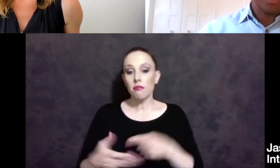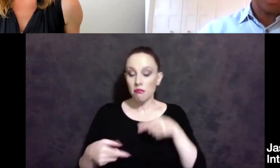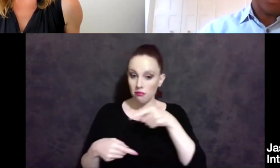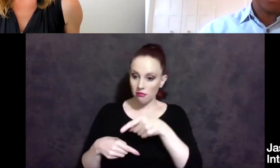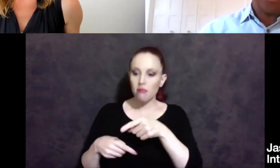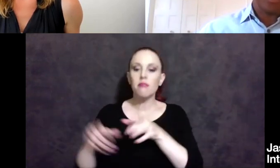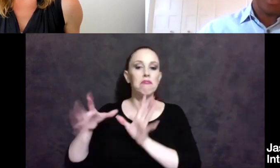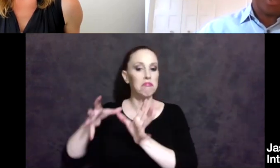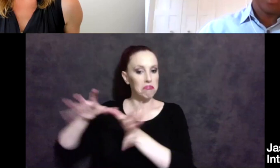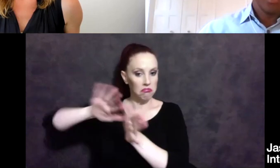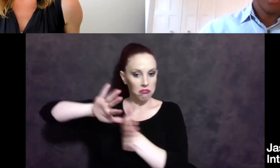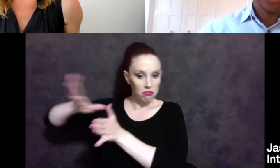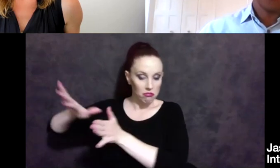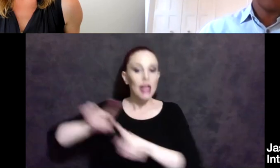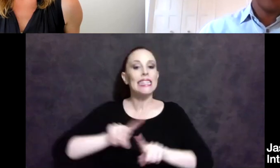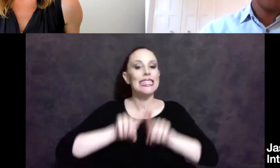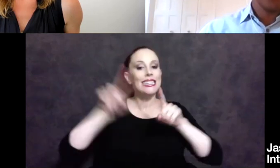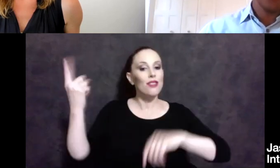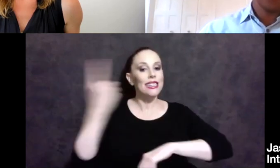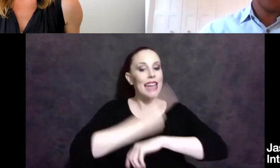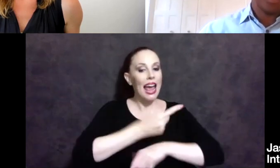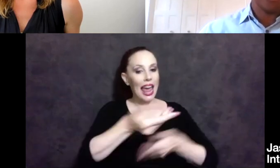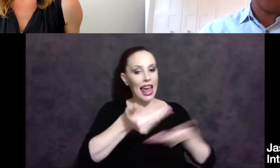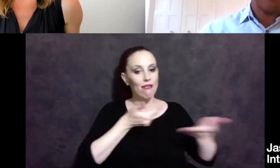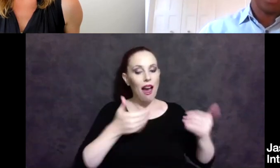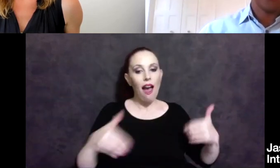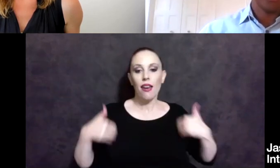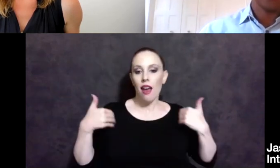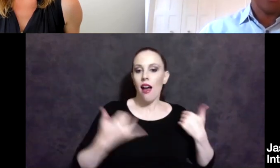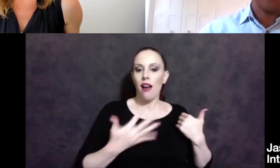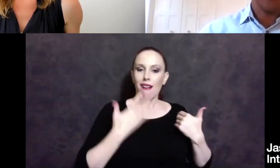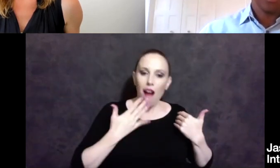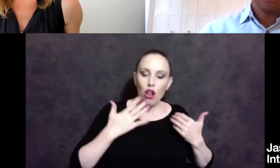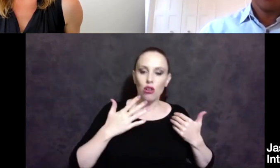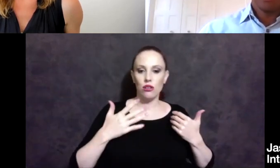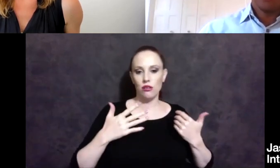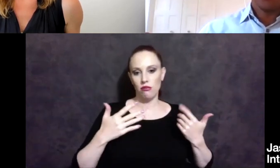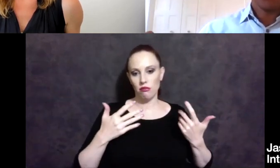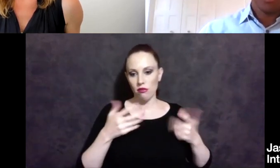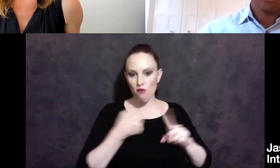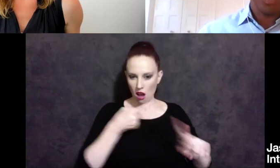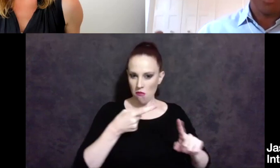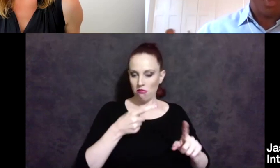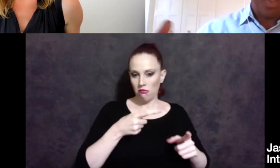on a different day a group of youth of color from an inner-city school and as soon as the